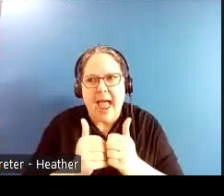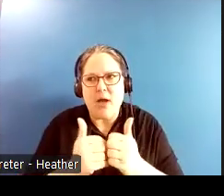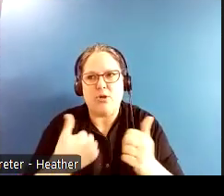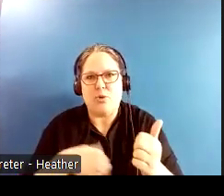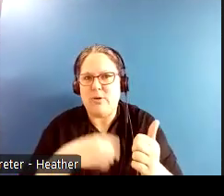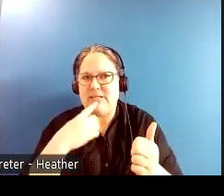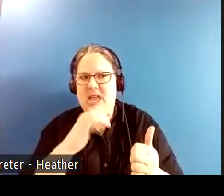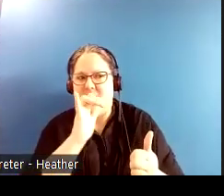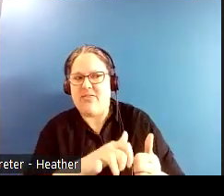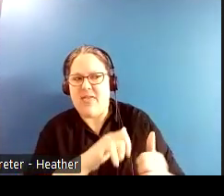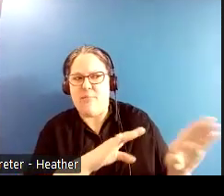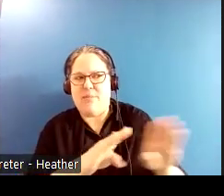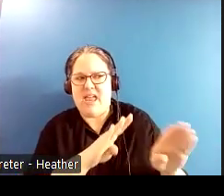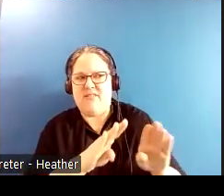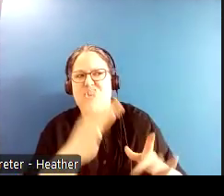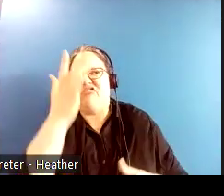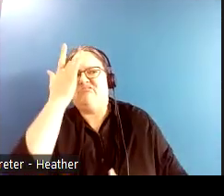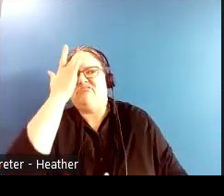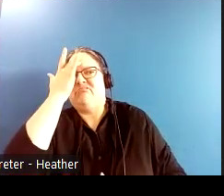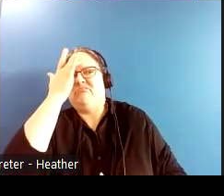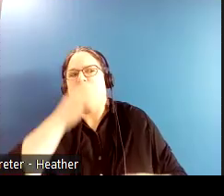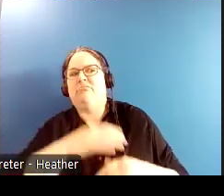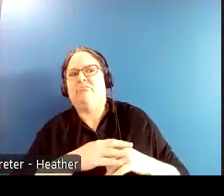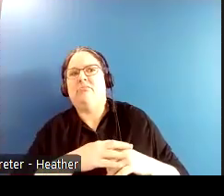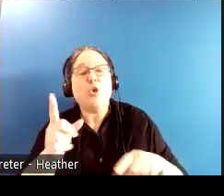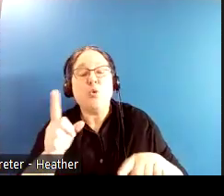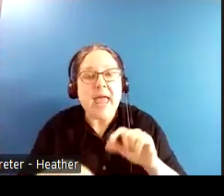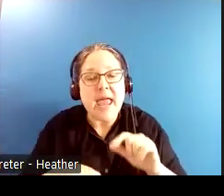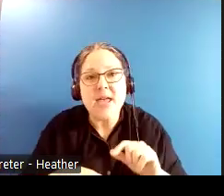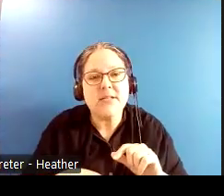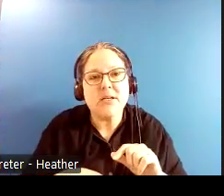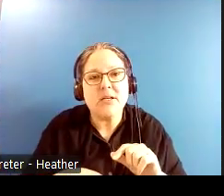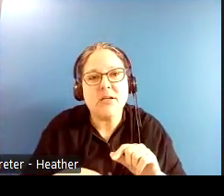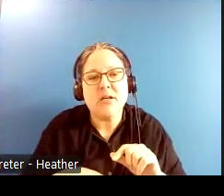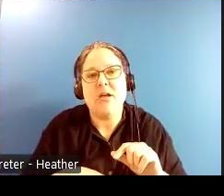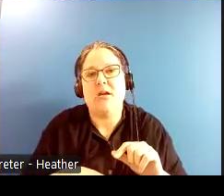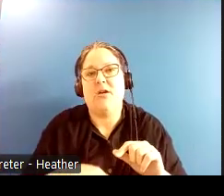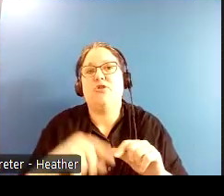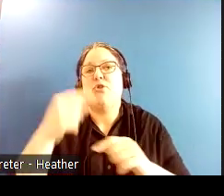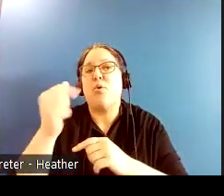pathological? You kind of you kind of can't. And one of the contributions that Golton makes